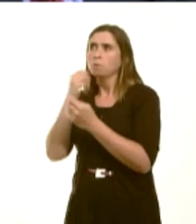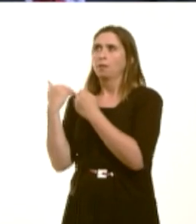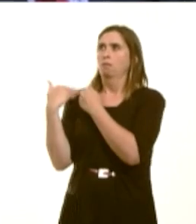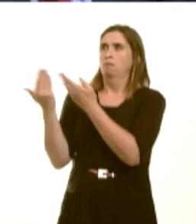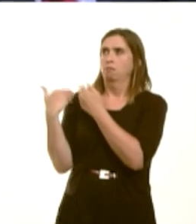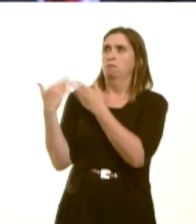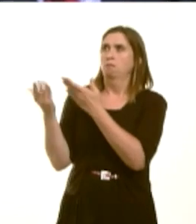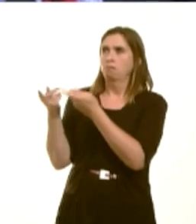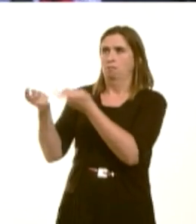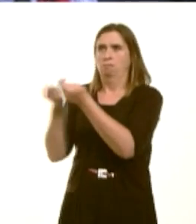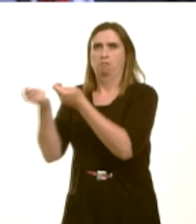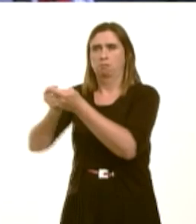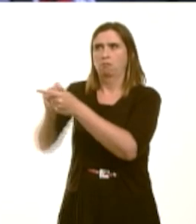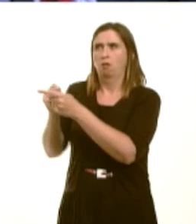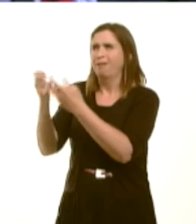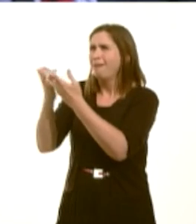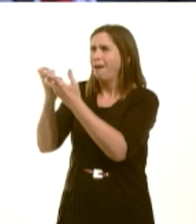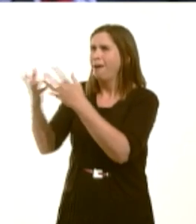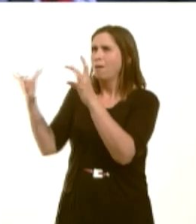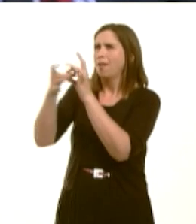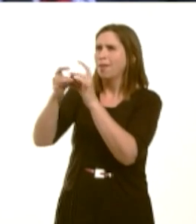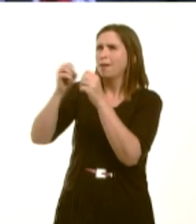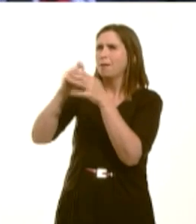Scotland, and how they will work vis-‡-vis the Barnett formula. The Treasury take one